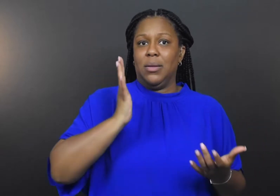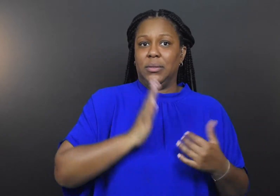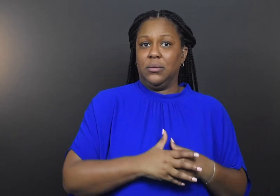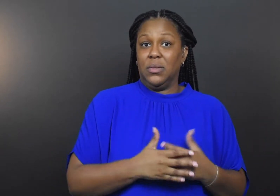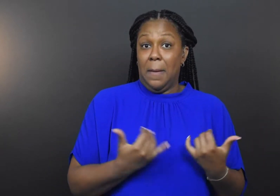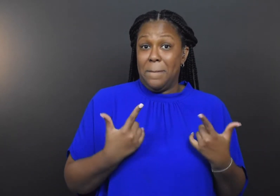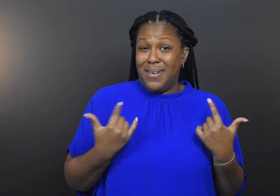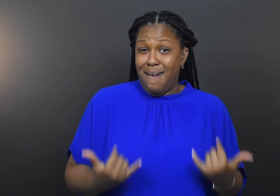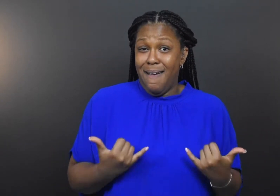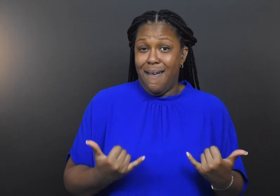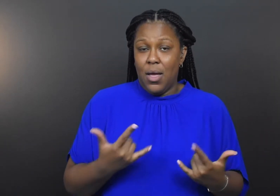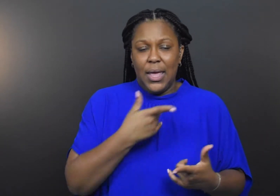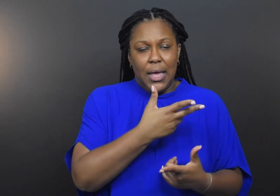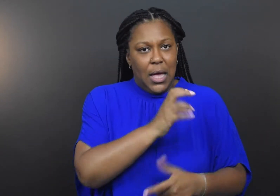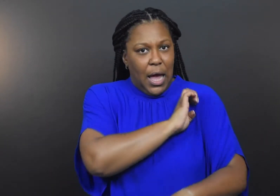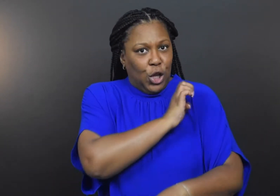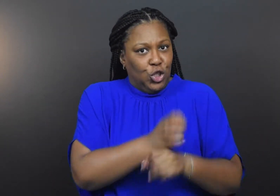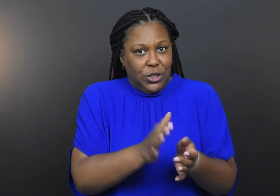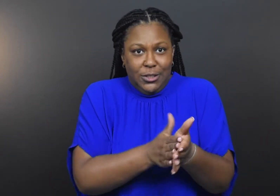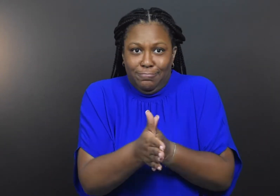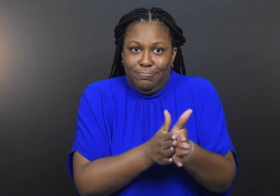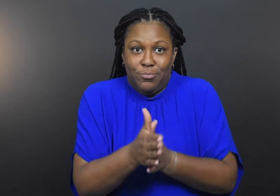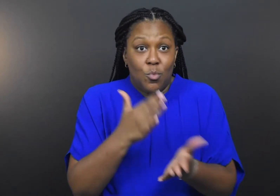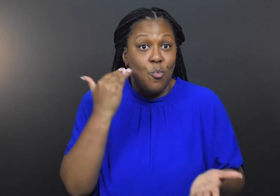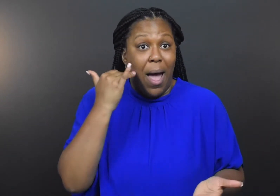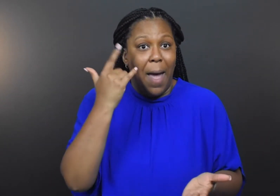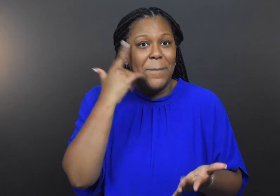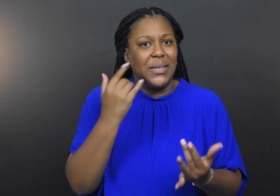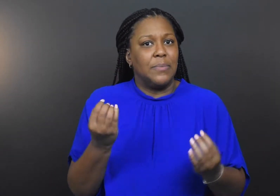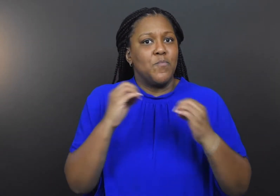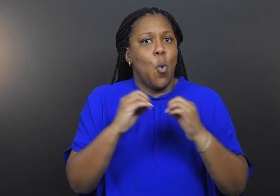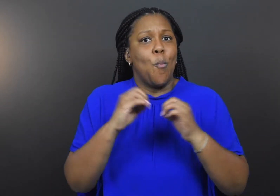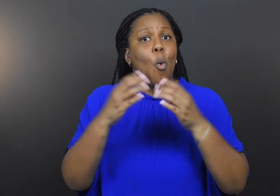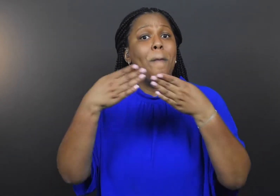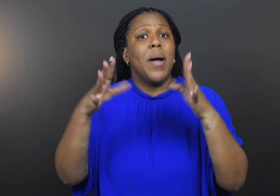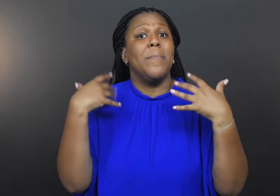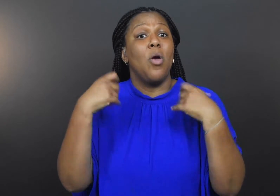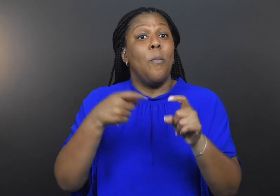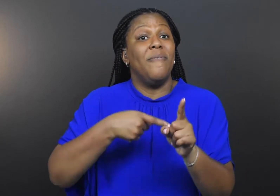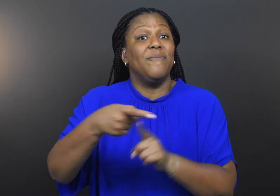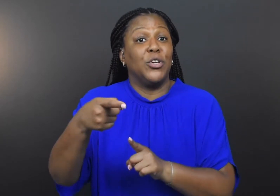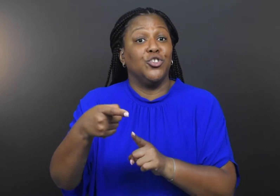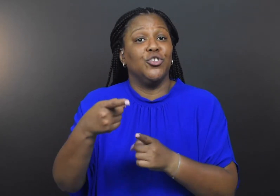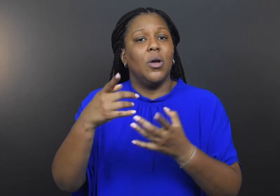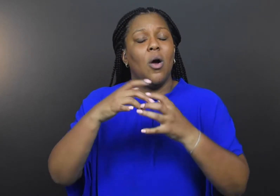the past. But now, it energizes her because many more public health professionals are